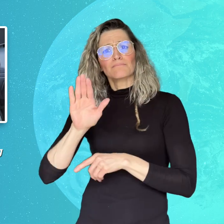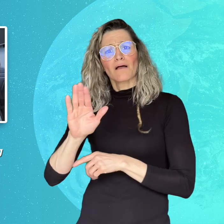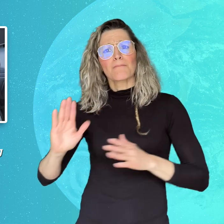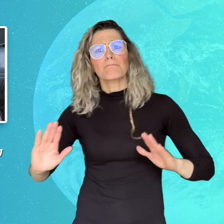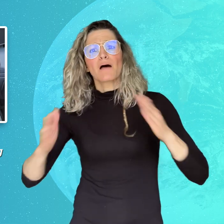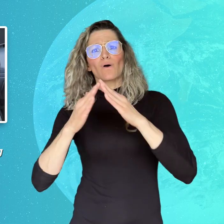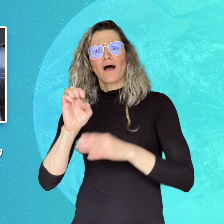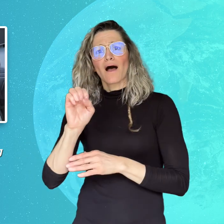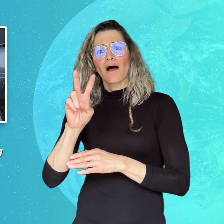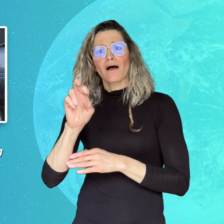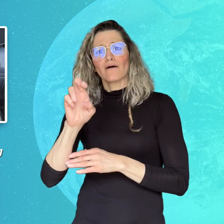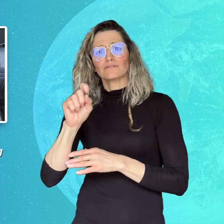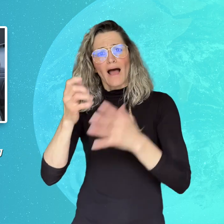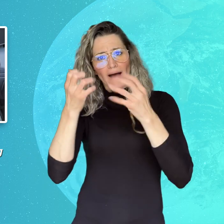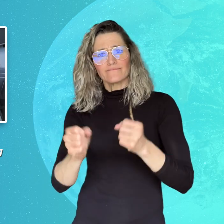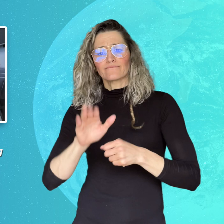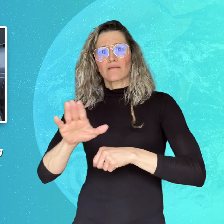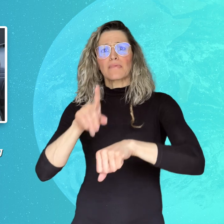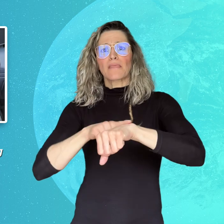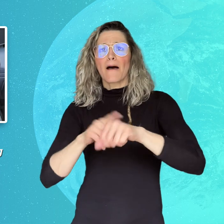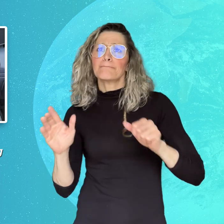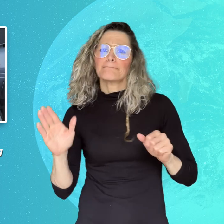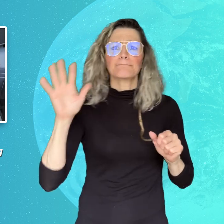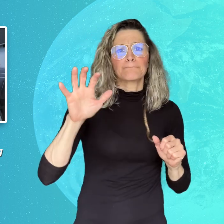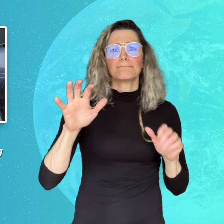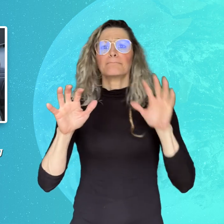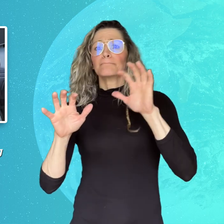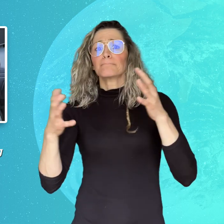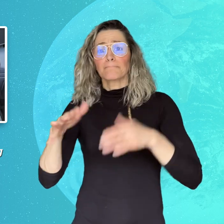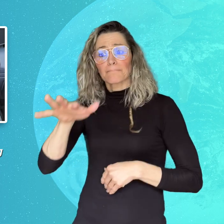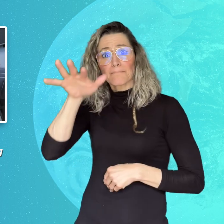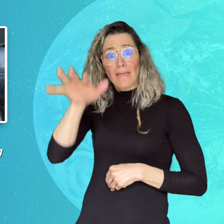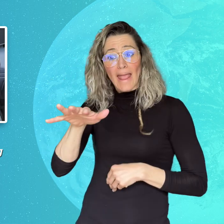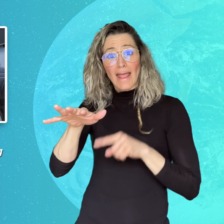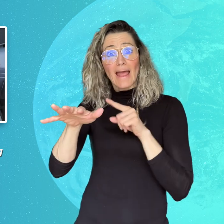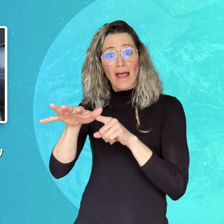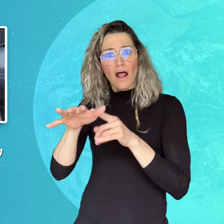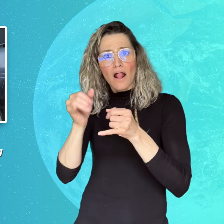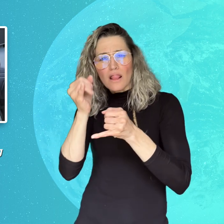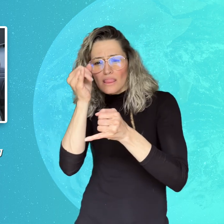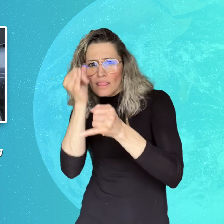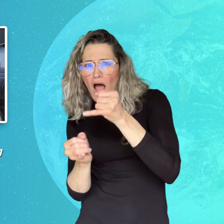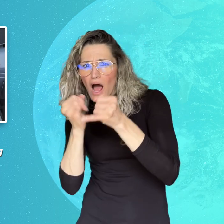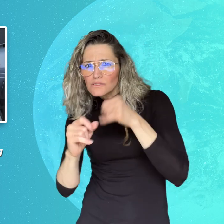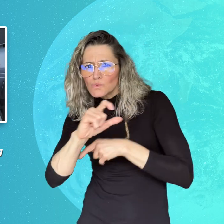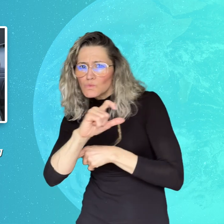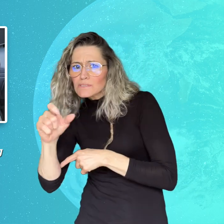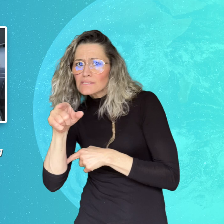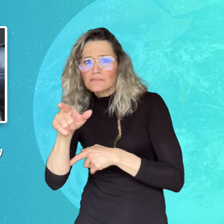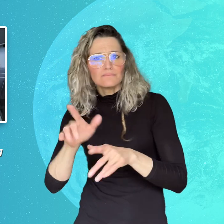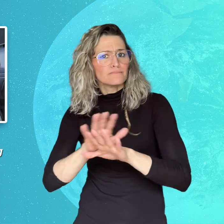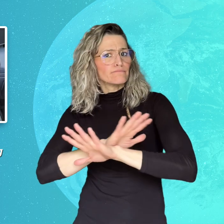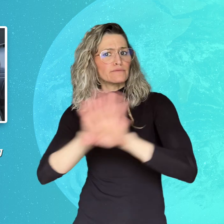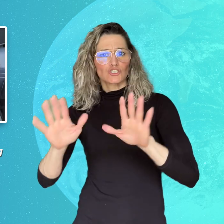climbing season because the jet stream becomes closer